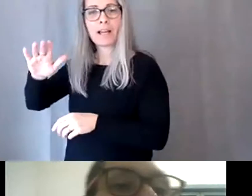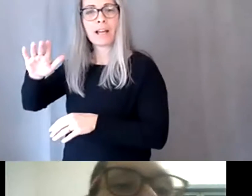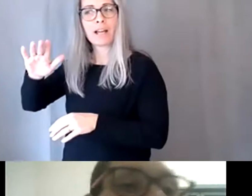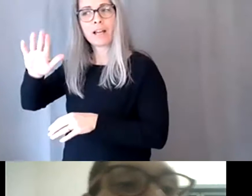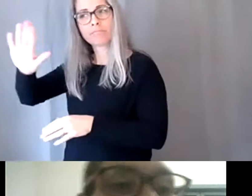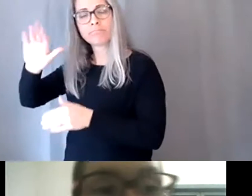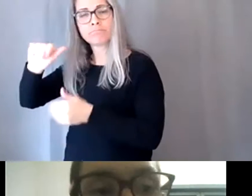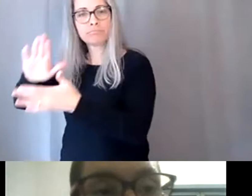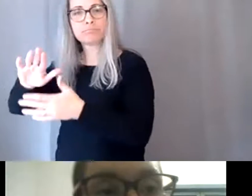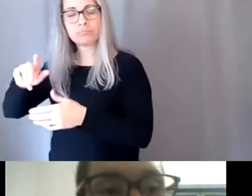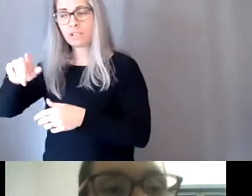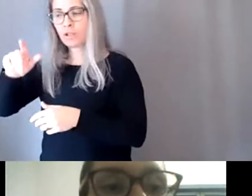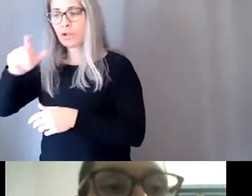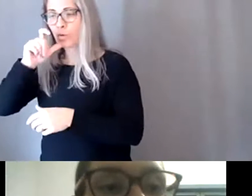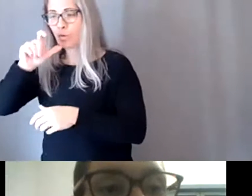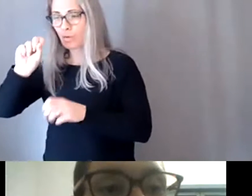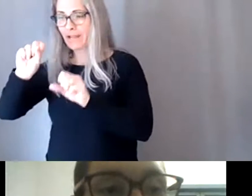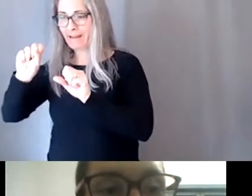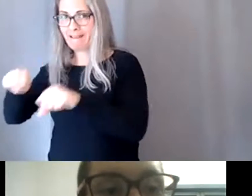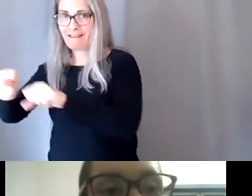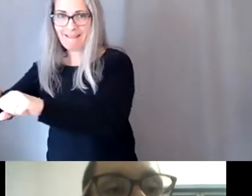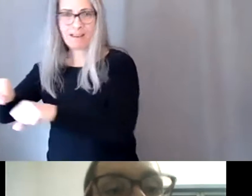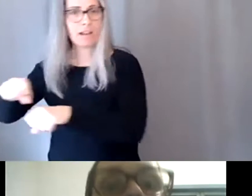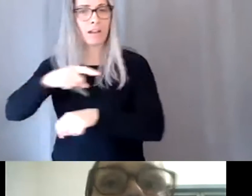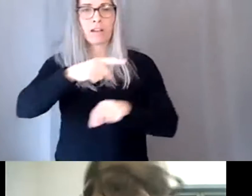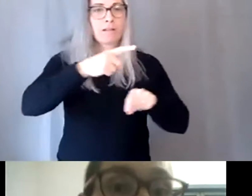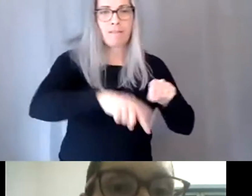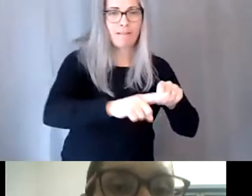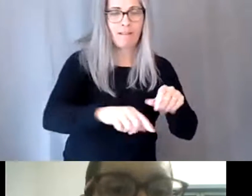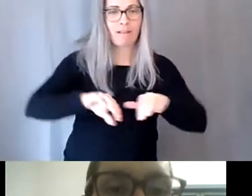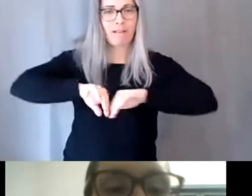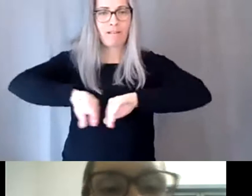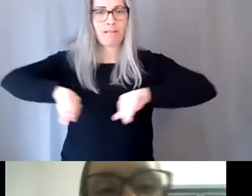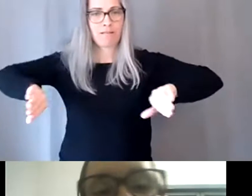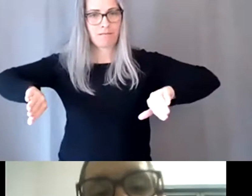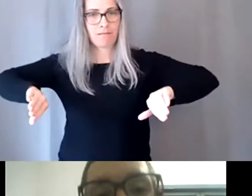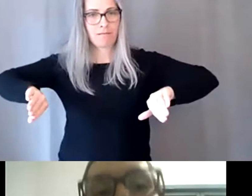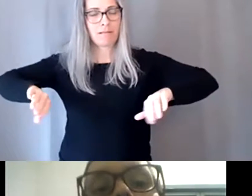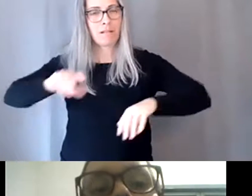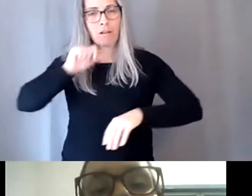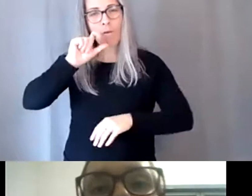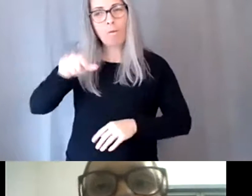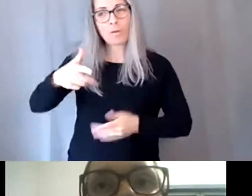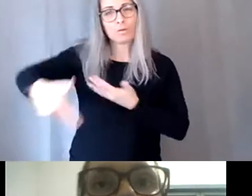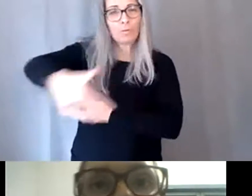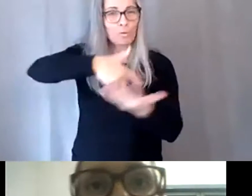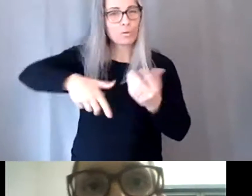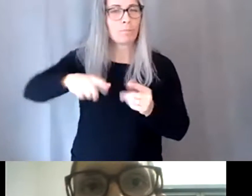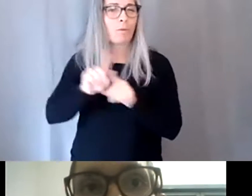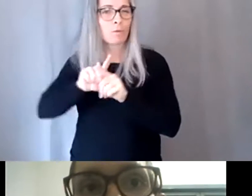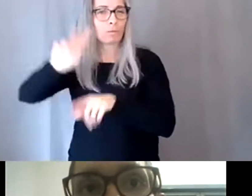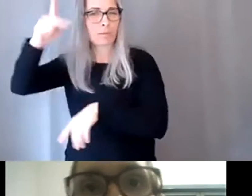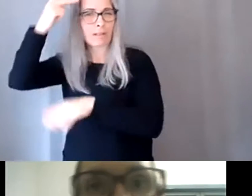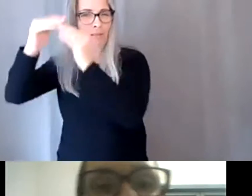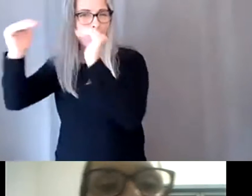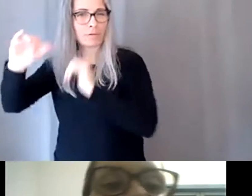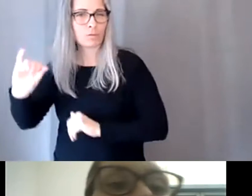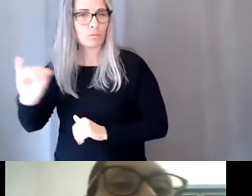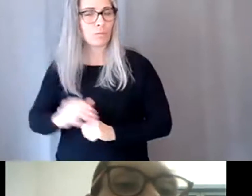or not able to do something in the political sense too so